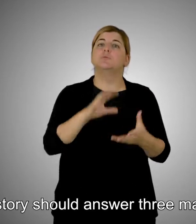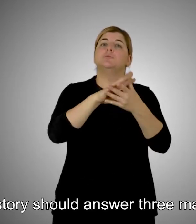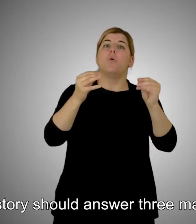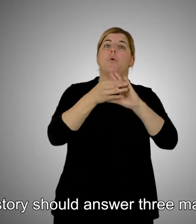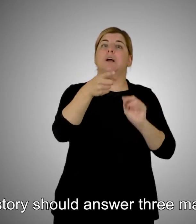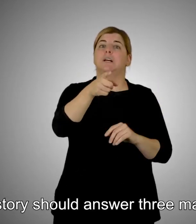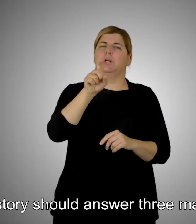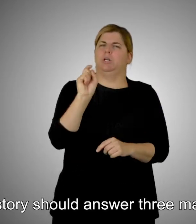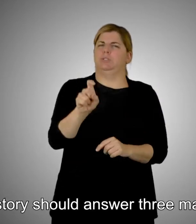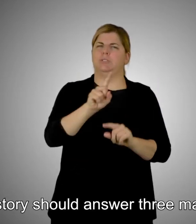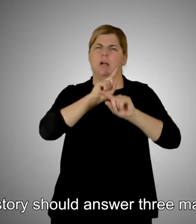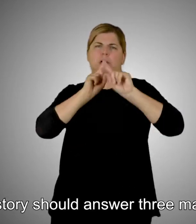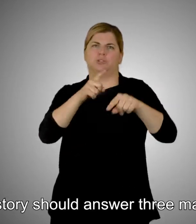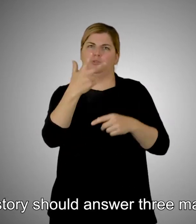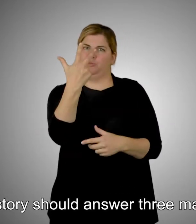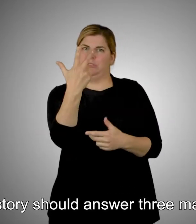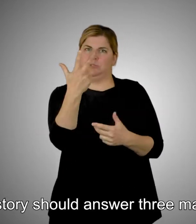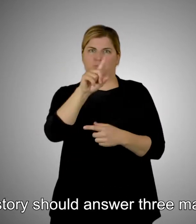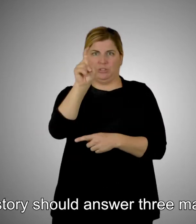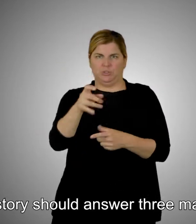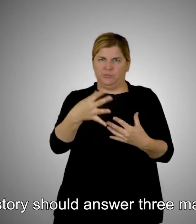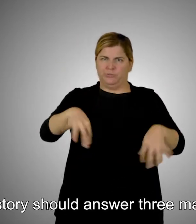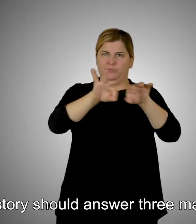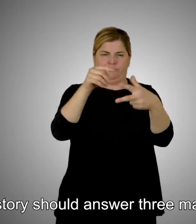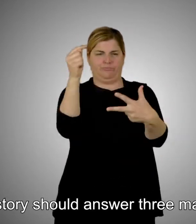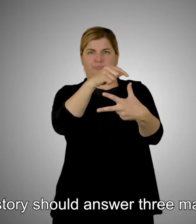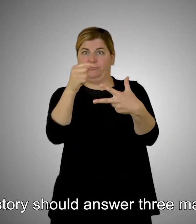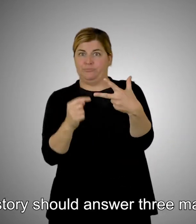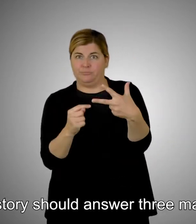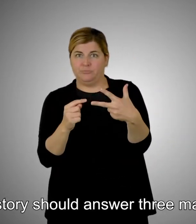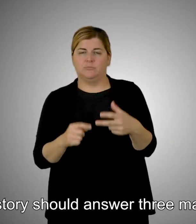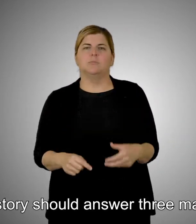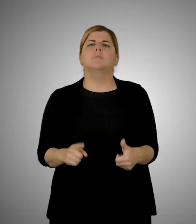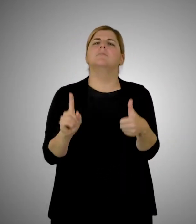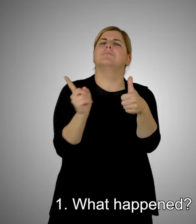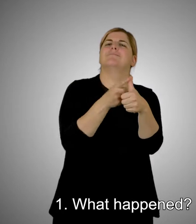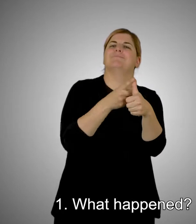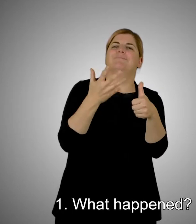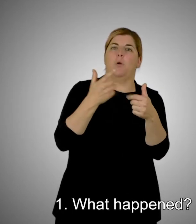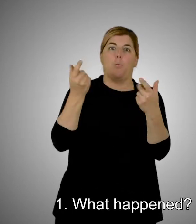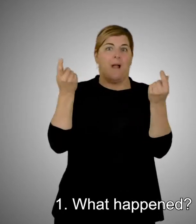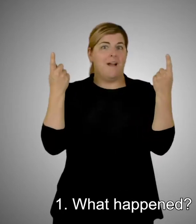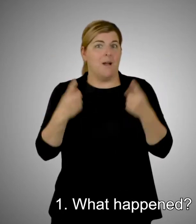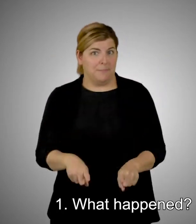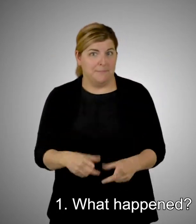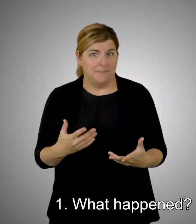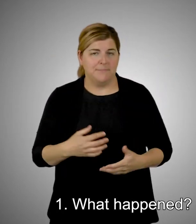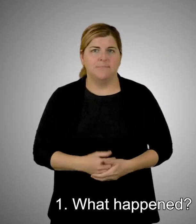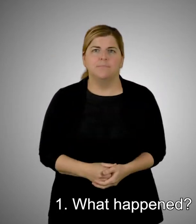Your story should answer three main questions: 1. What happened?